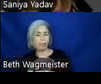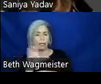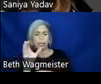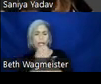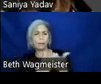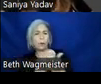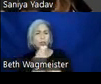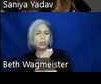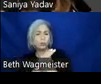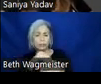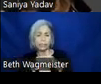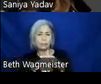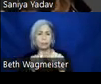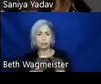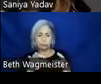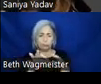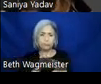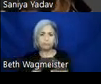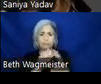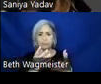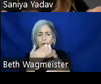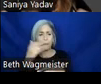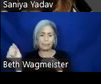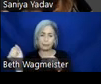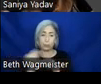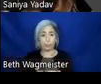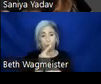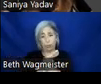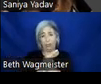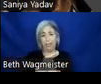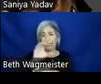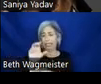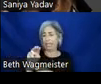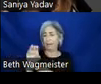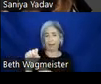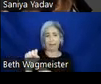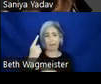and accessibility should be tied to use case for best practices. A CMS, for example, where someone